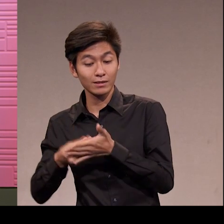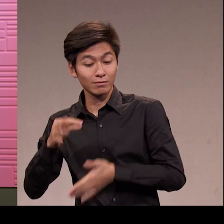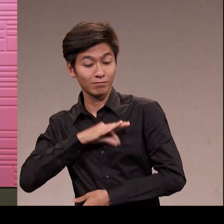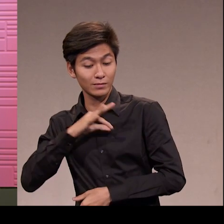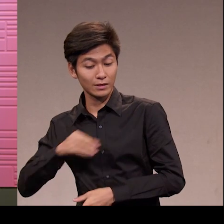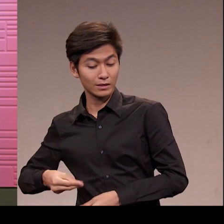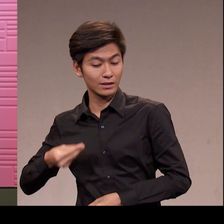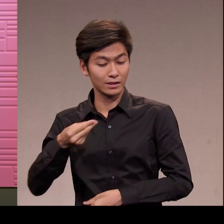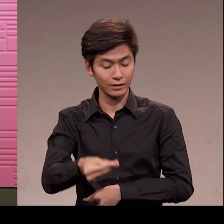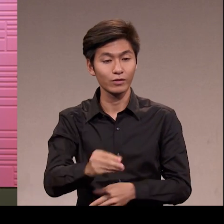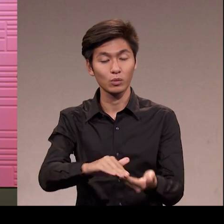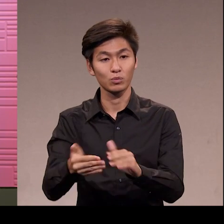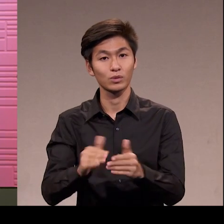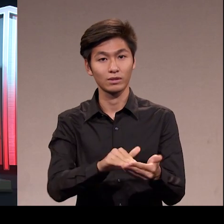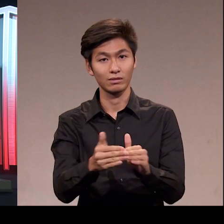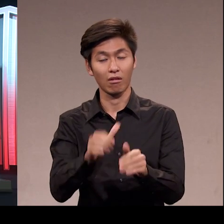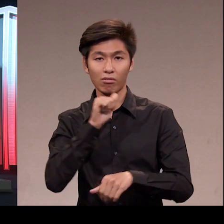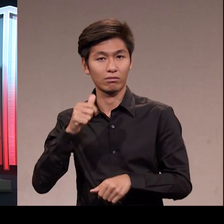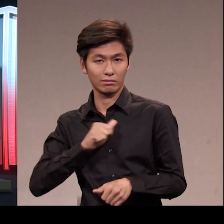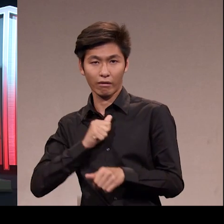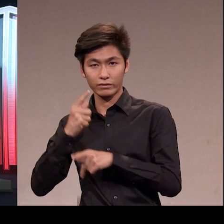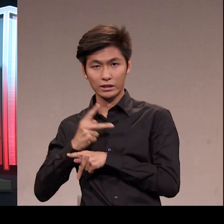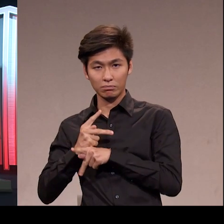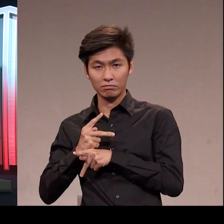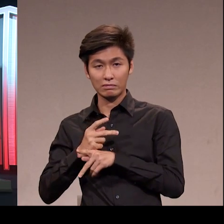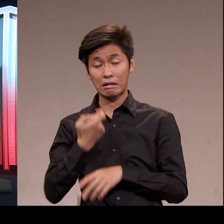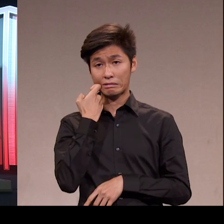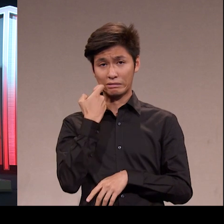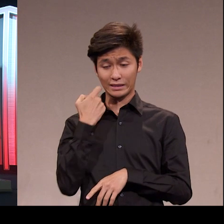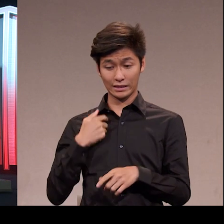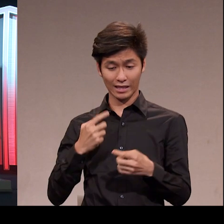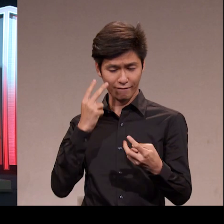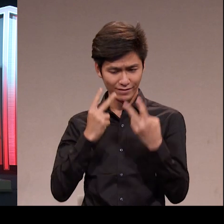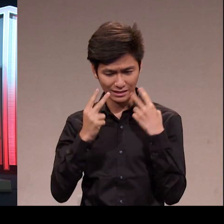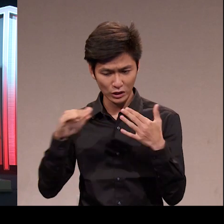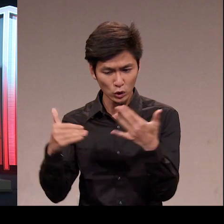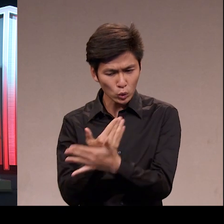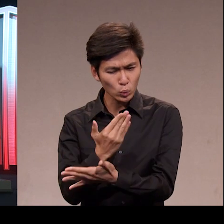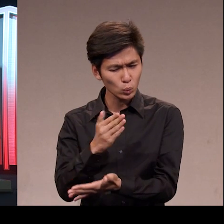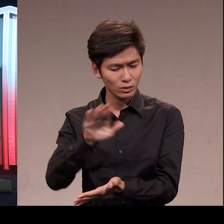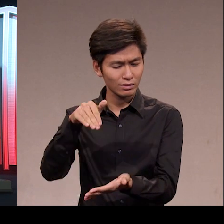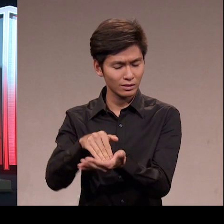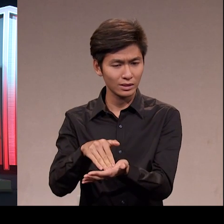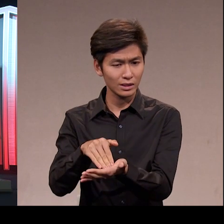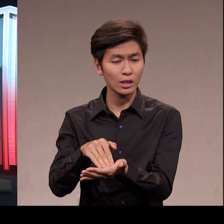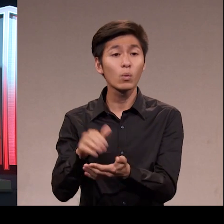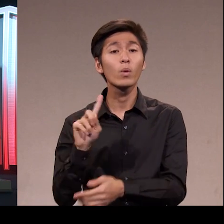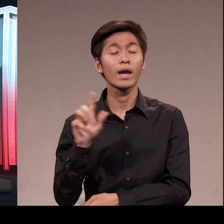other benefits. Recently, I visited a newly opened Ci Yuan hawker centre in Ang Mo Kio-Hougang.